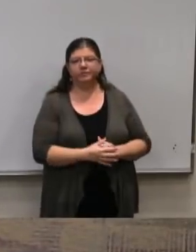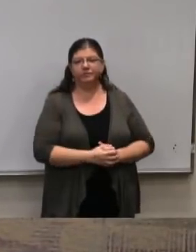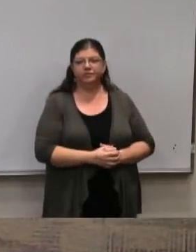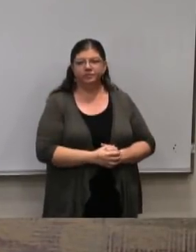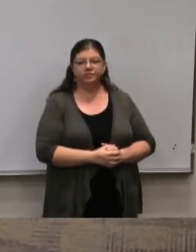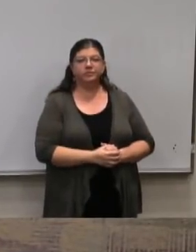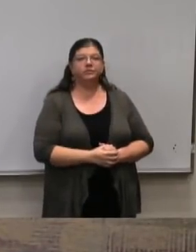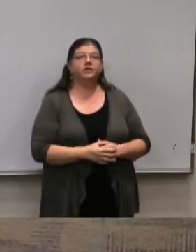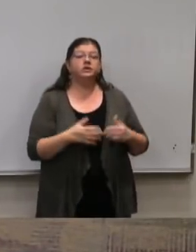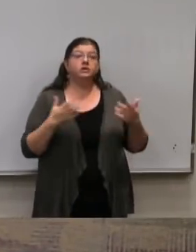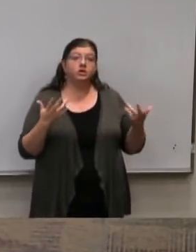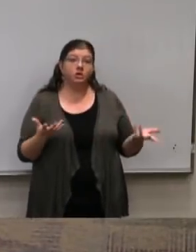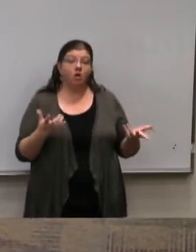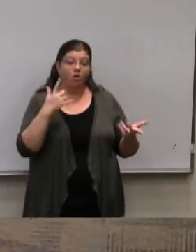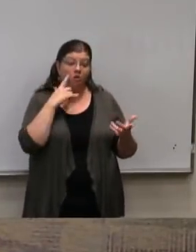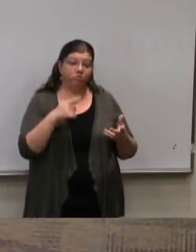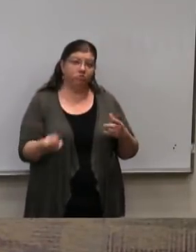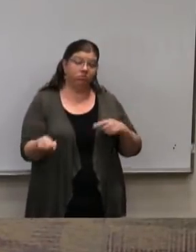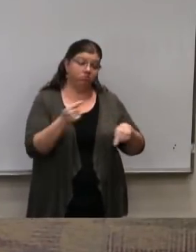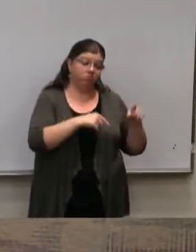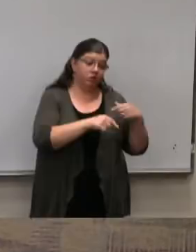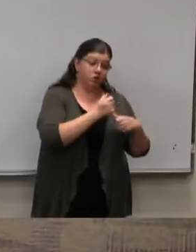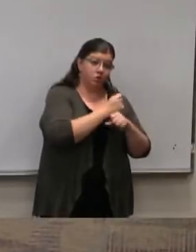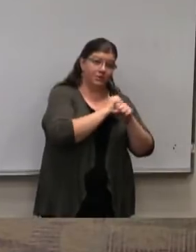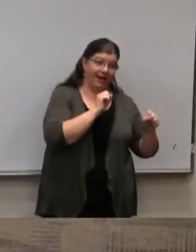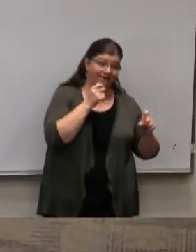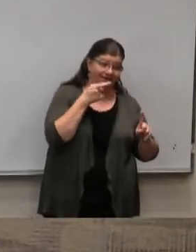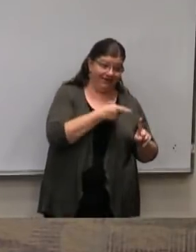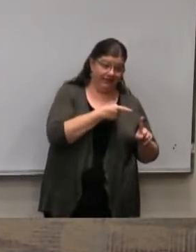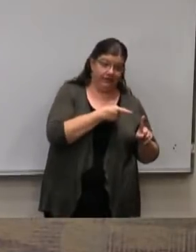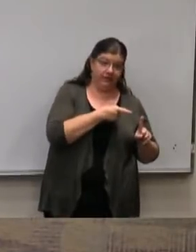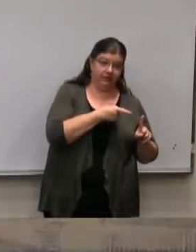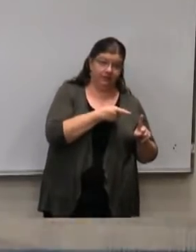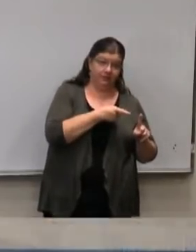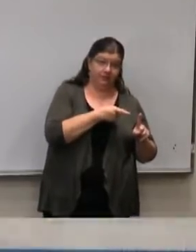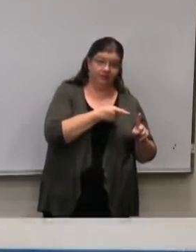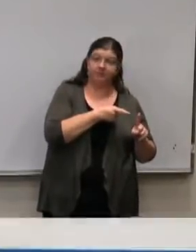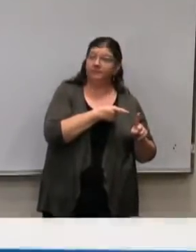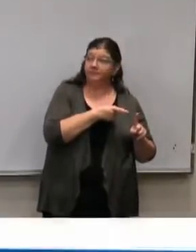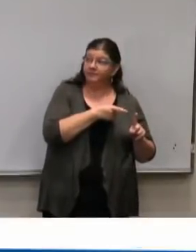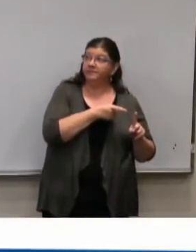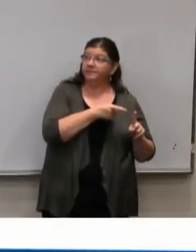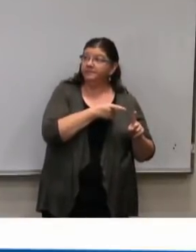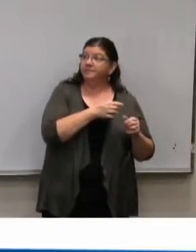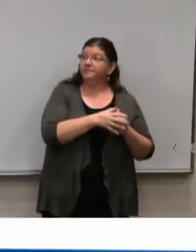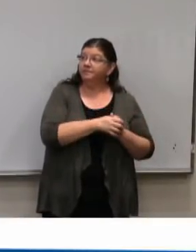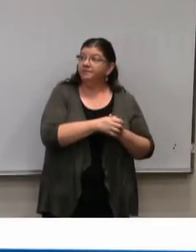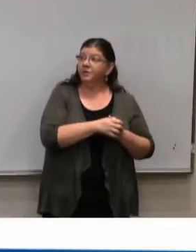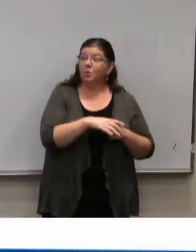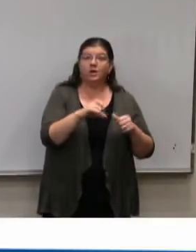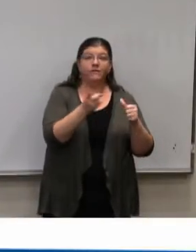So in regard to safety, you know, one of the, one of the first questions people ask